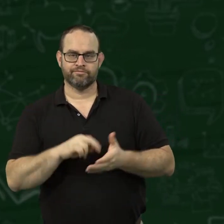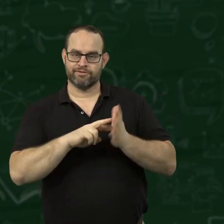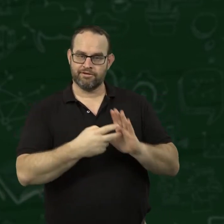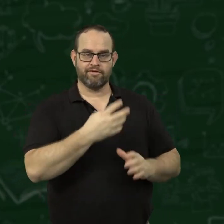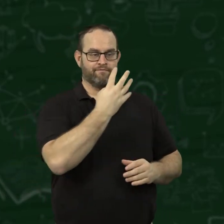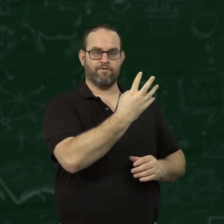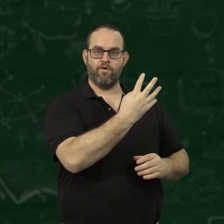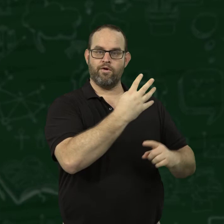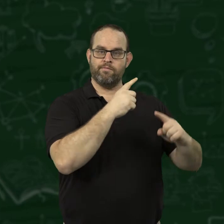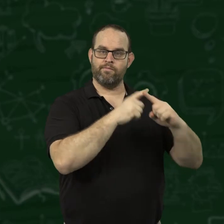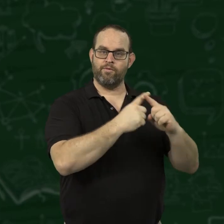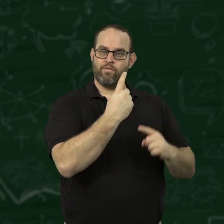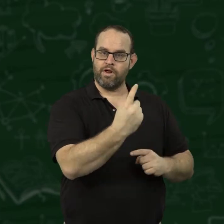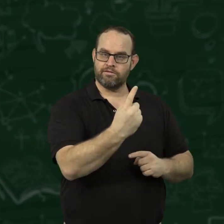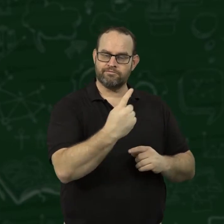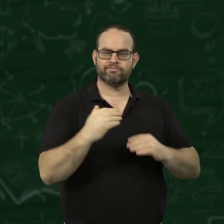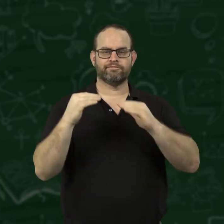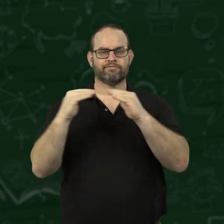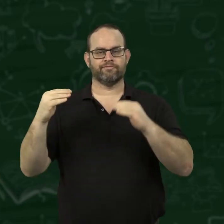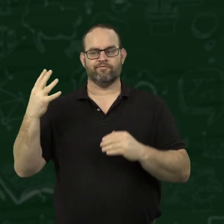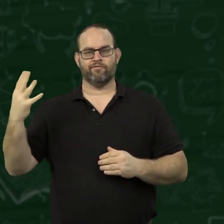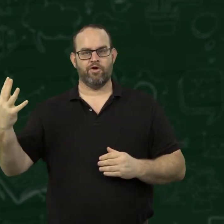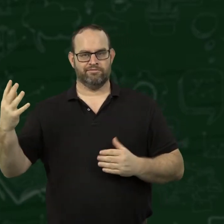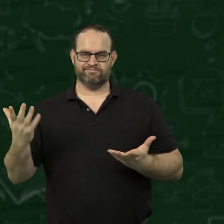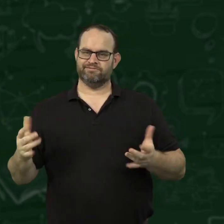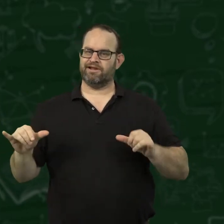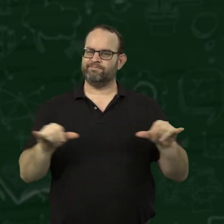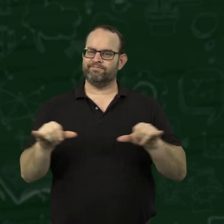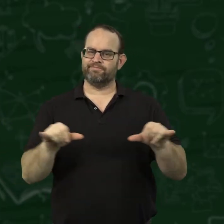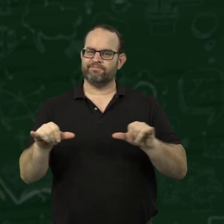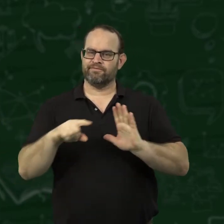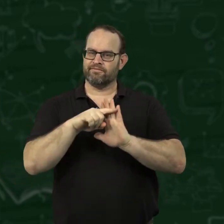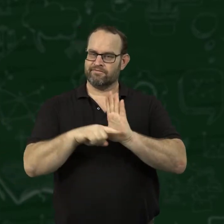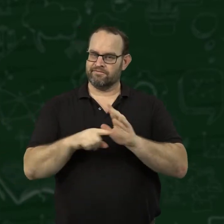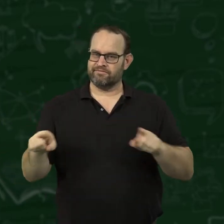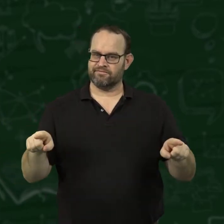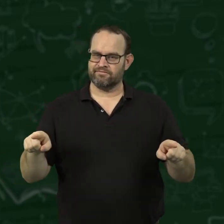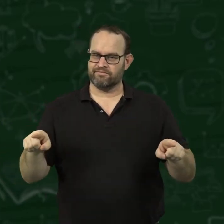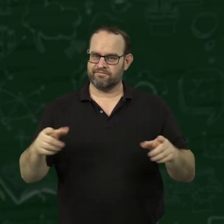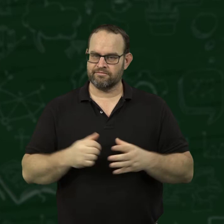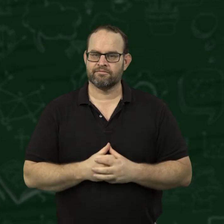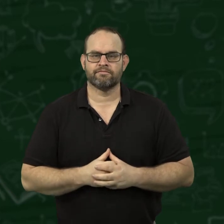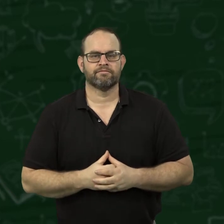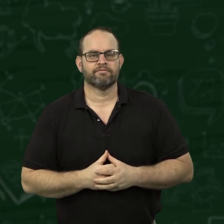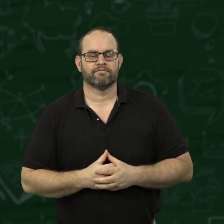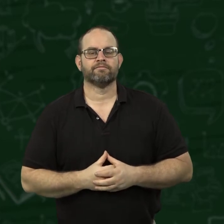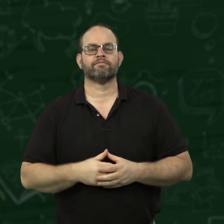For example, 4 x 1 = 4. That is the identity property.